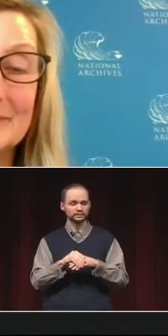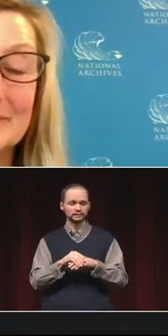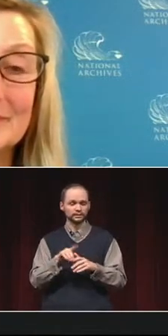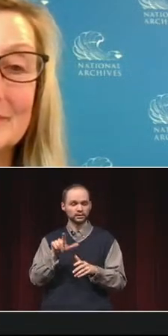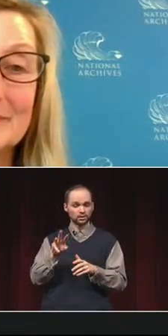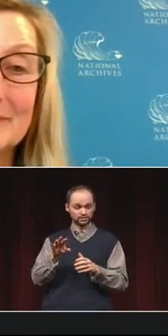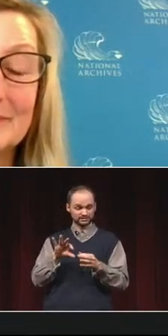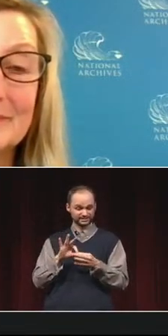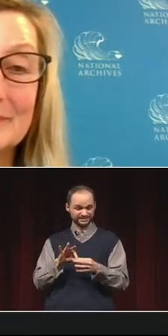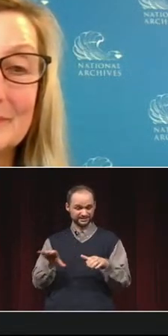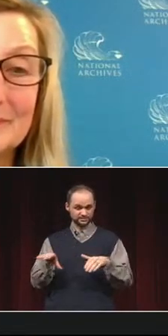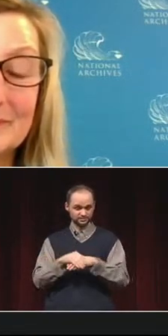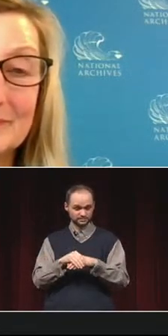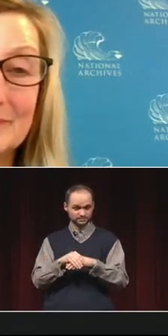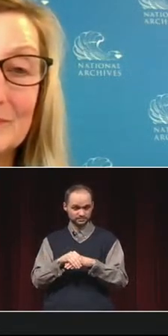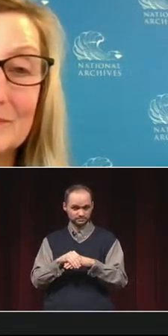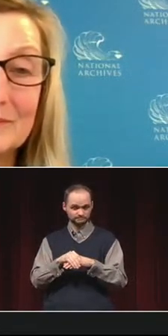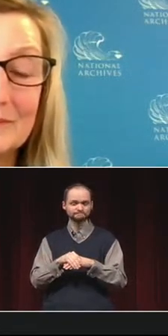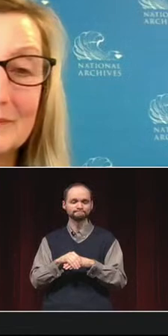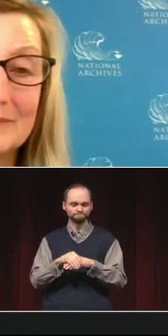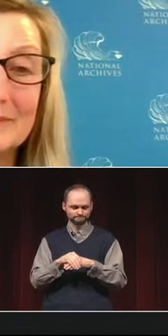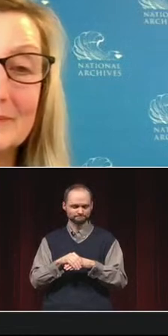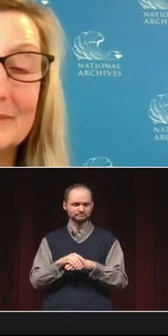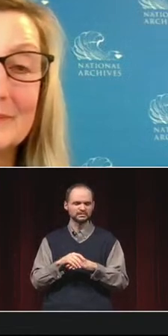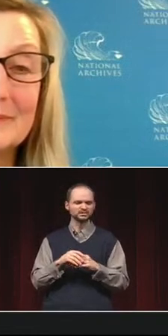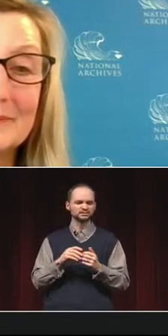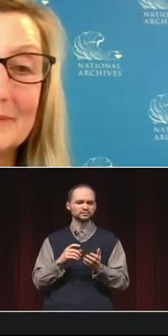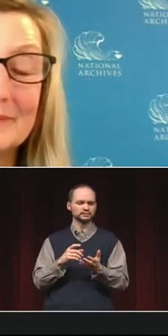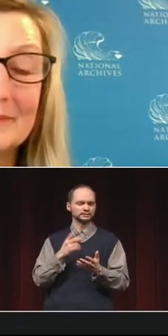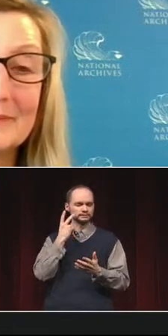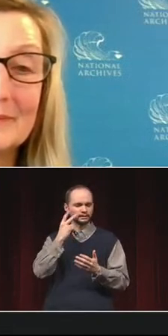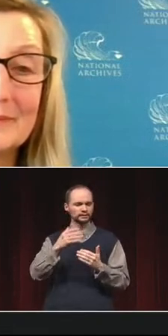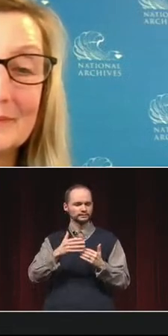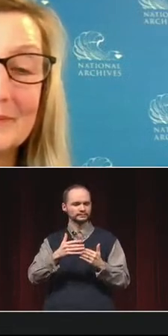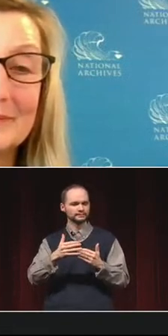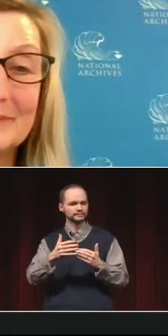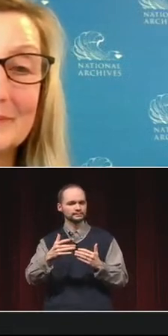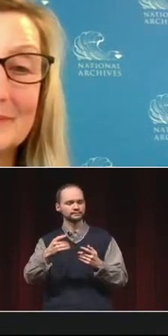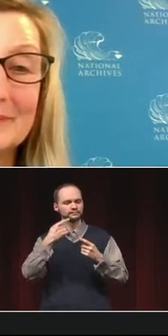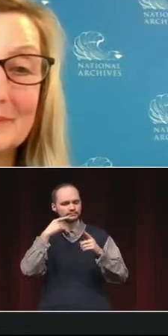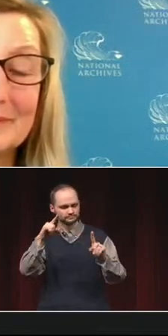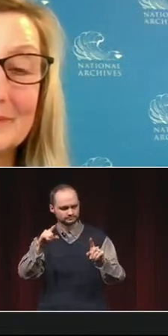have a place in this country where there's a lot of different opportunity for a lot of